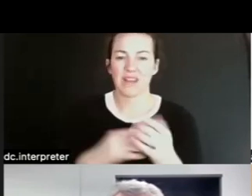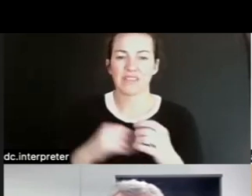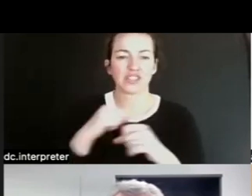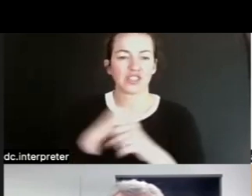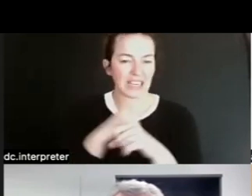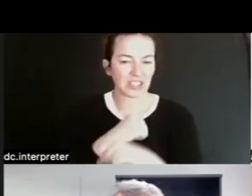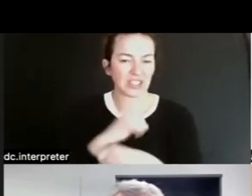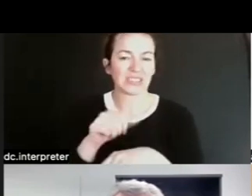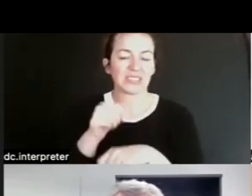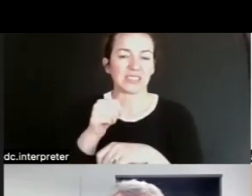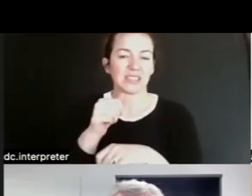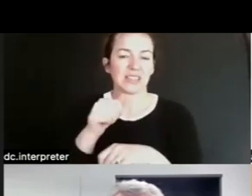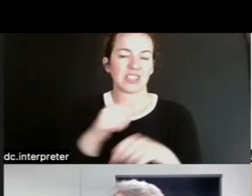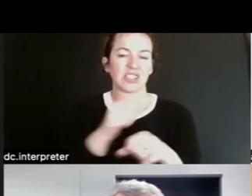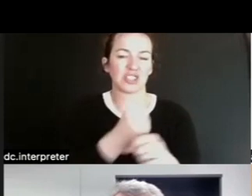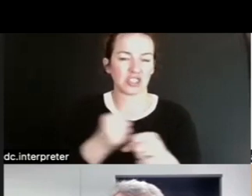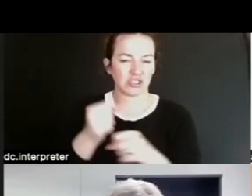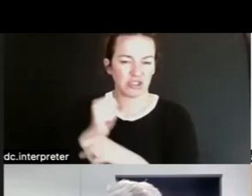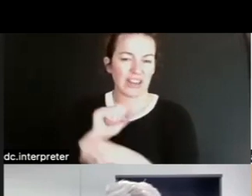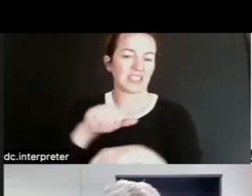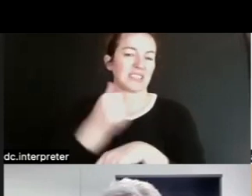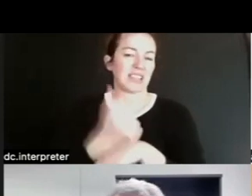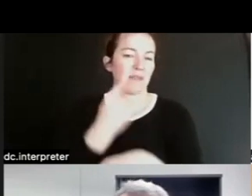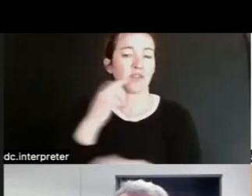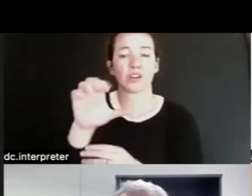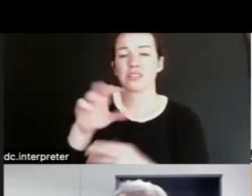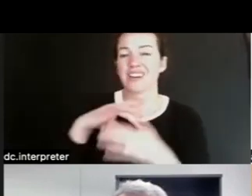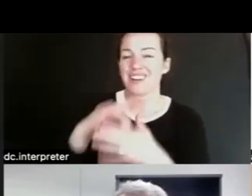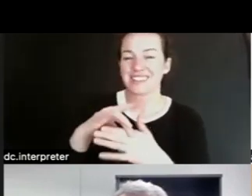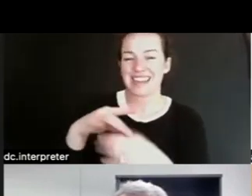used to, you know, in different content areas, you know what does that look like. So again working